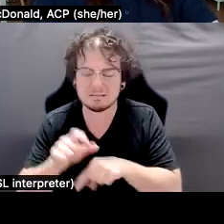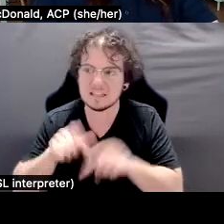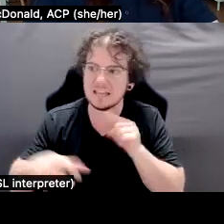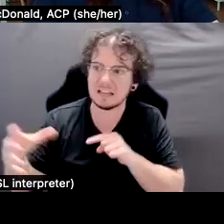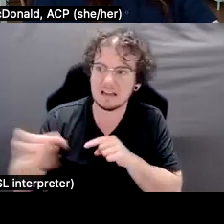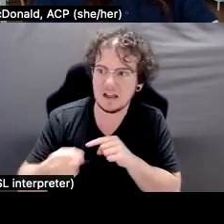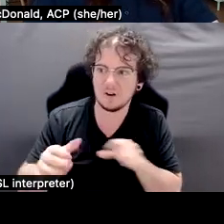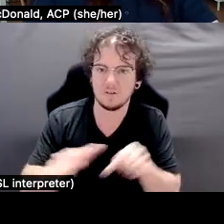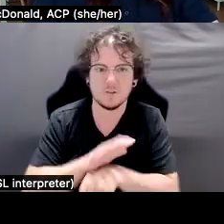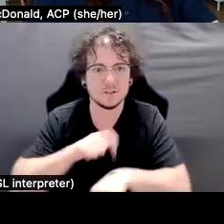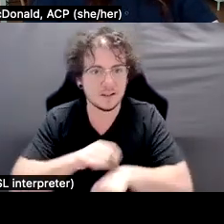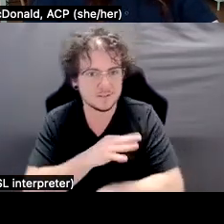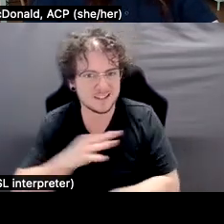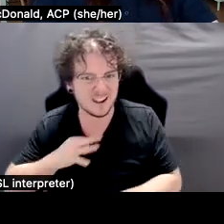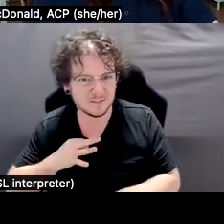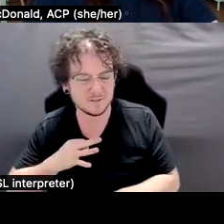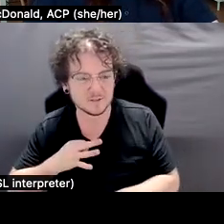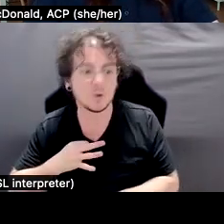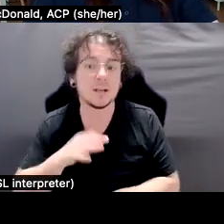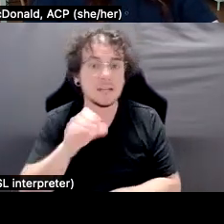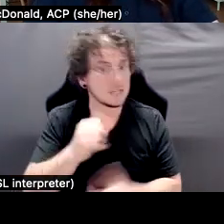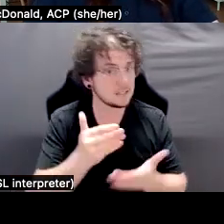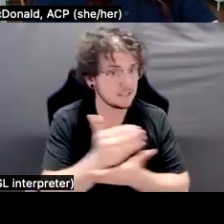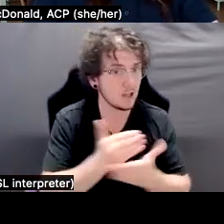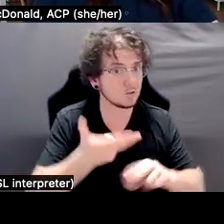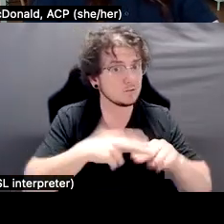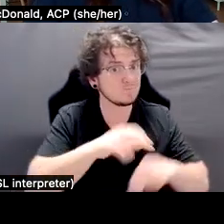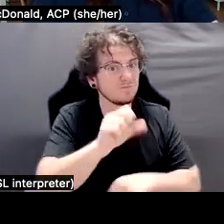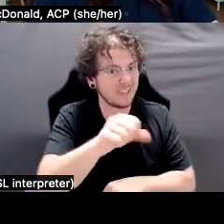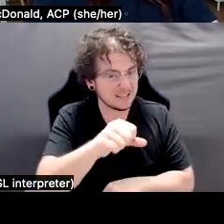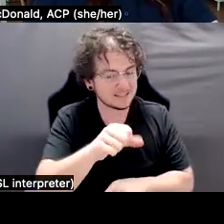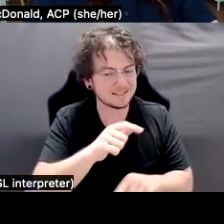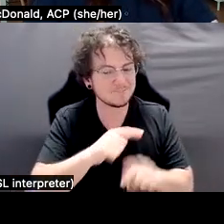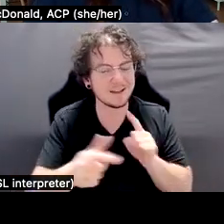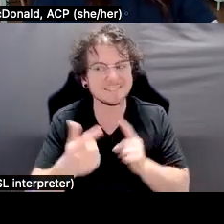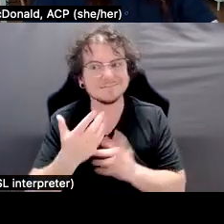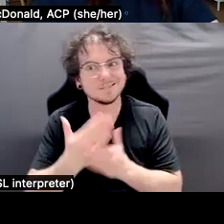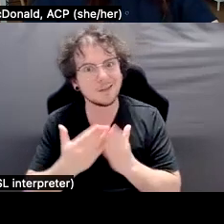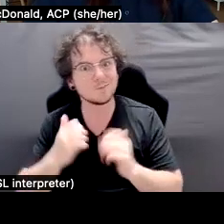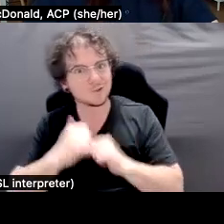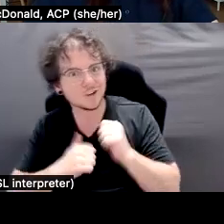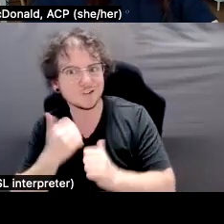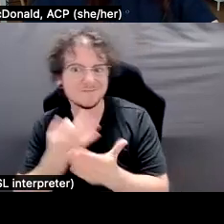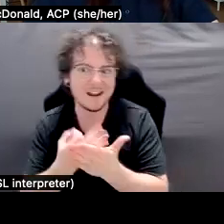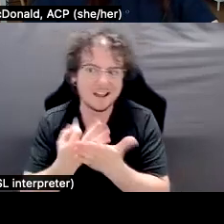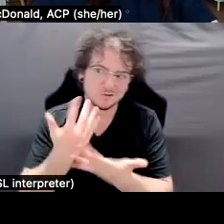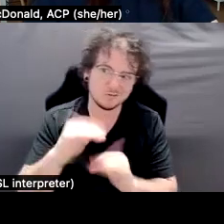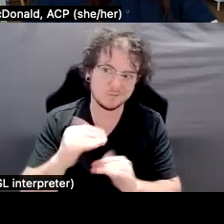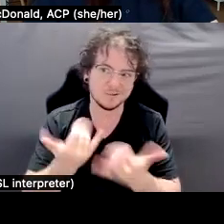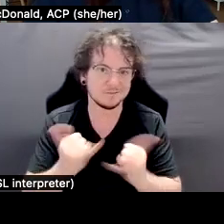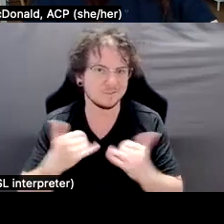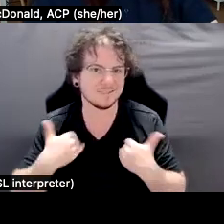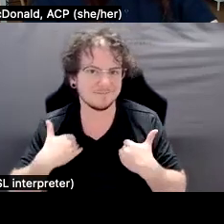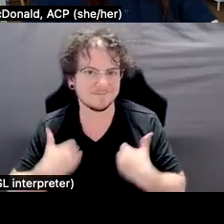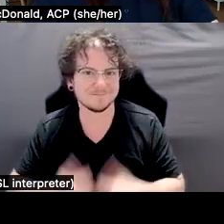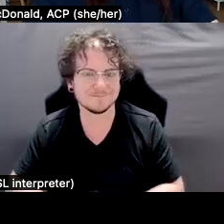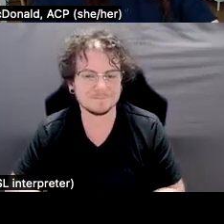while salaries are improving, there's definitely some structural financial constraints that remain.